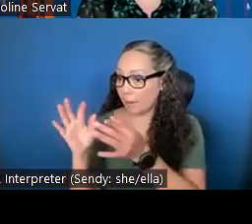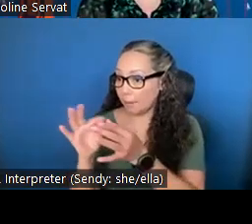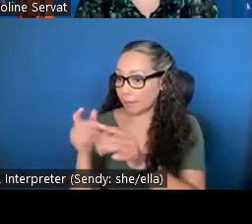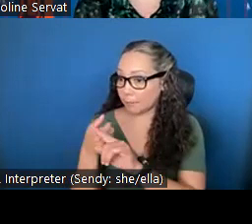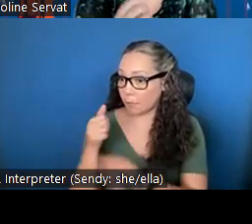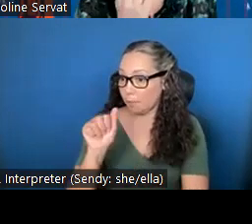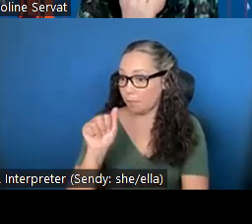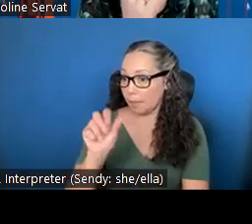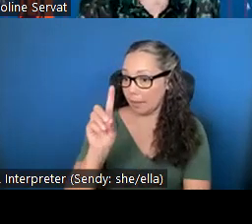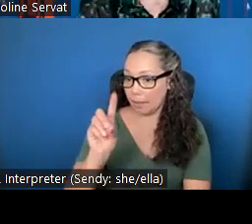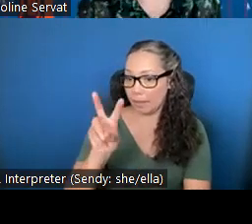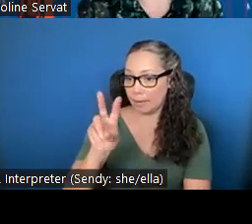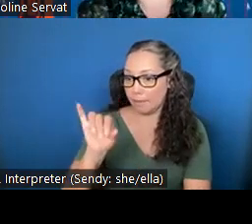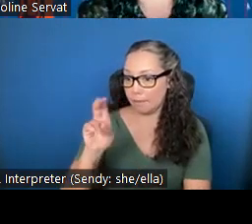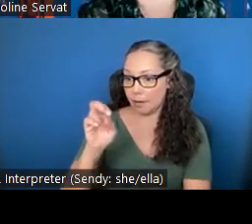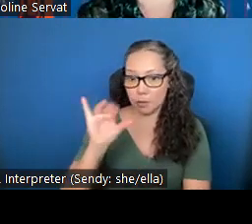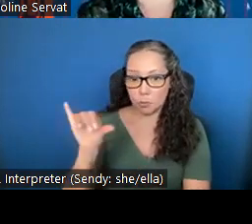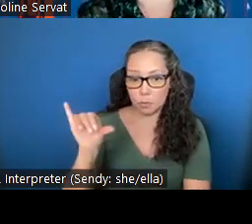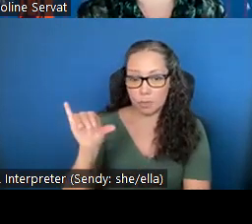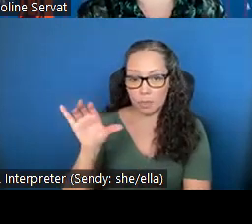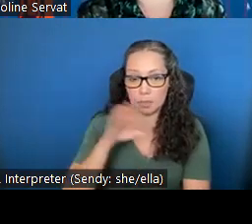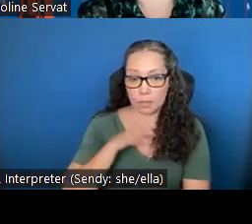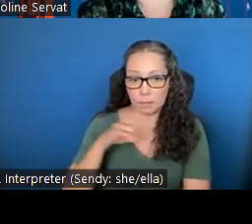items on information systems and Communications